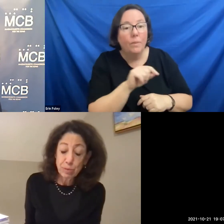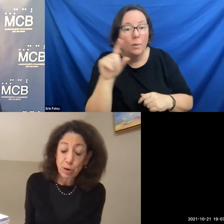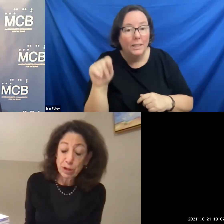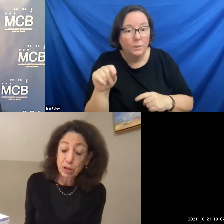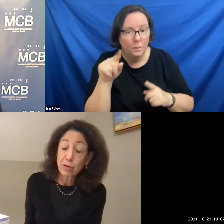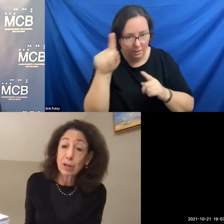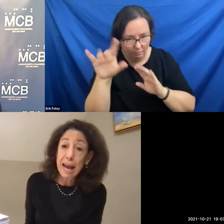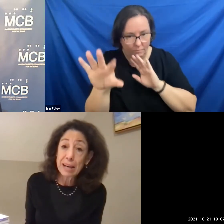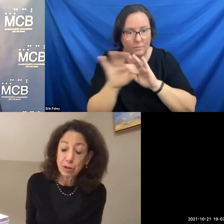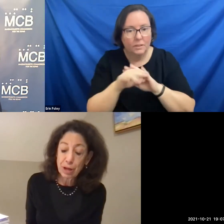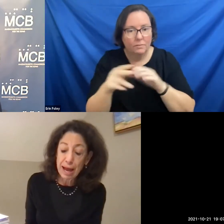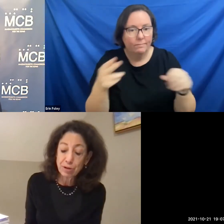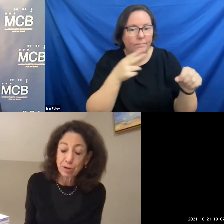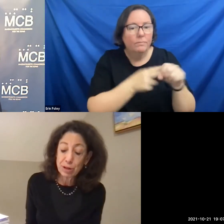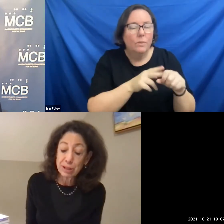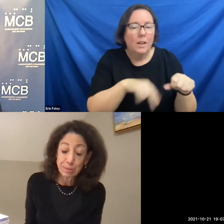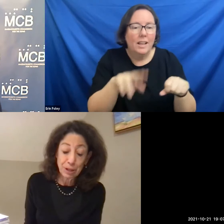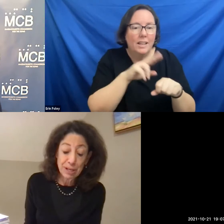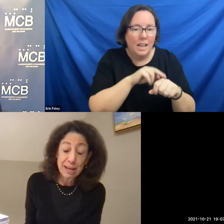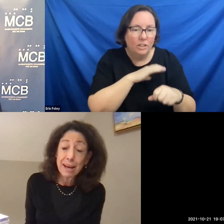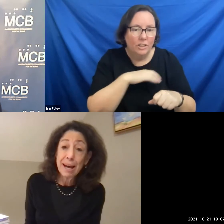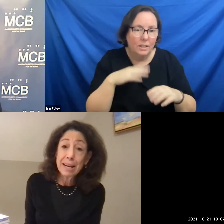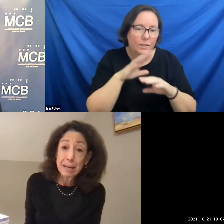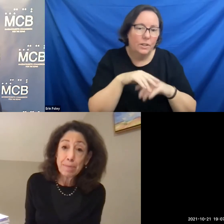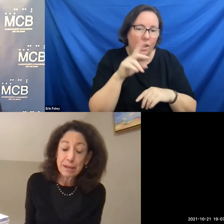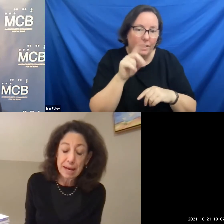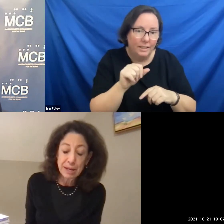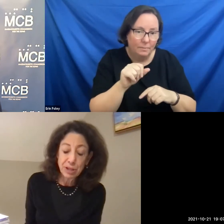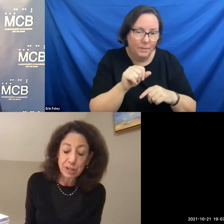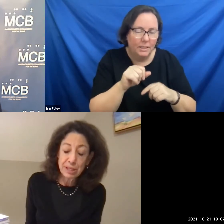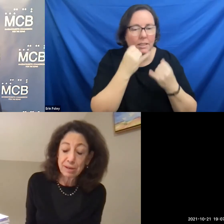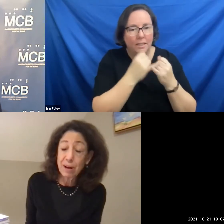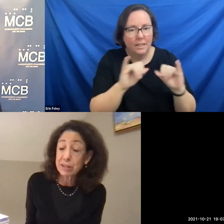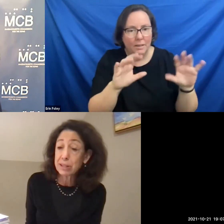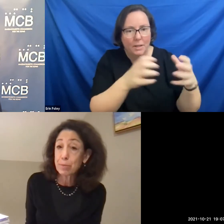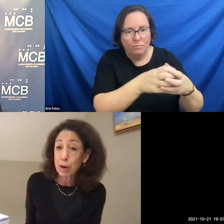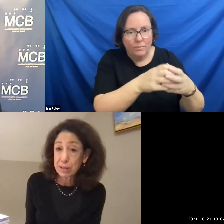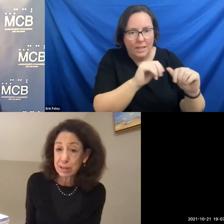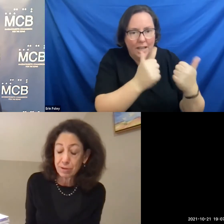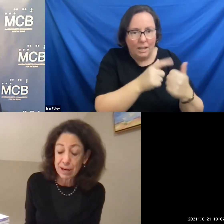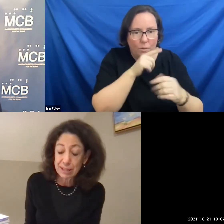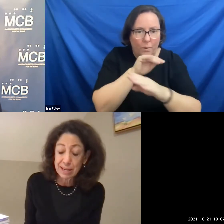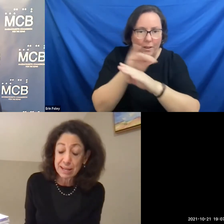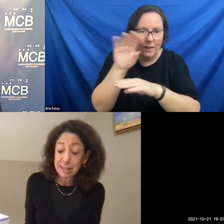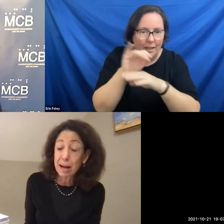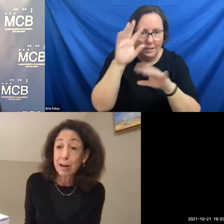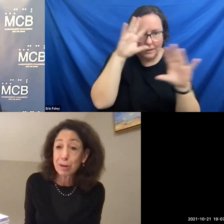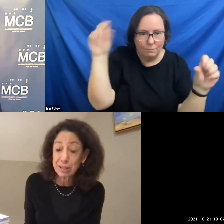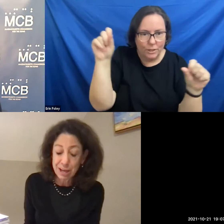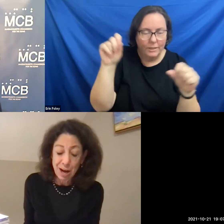appointed to serve on the National Council on Disability, an independent agency that advises the President of the United States and Congress